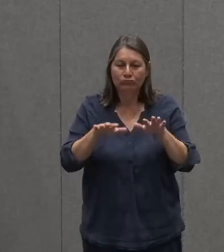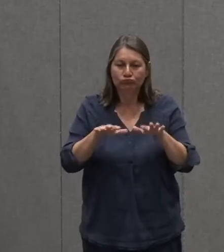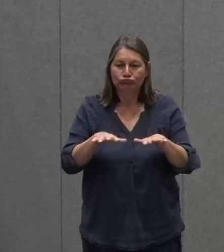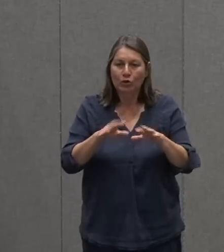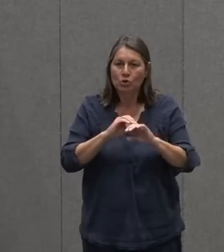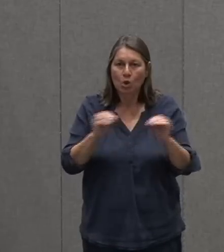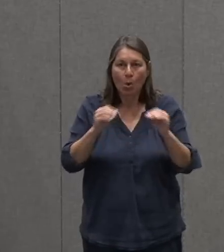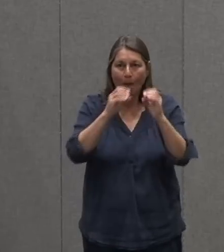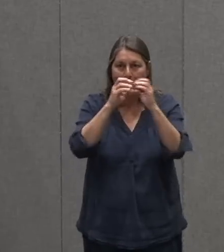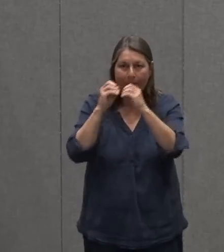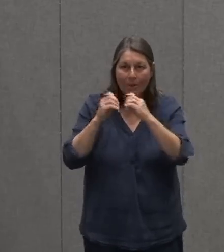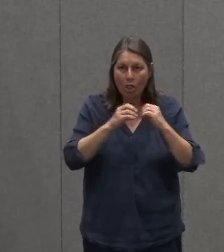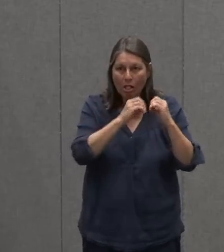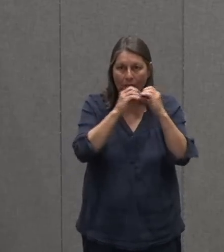to suddenly having bubbles.